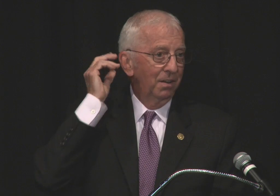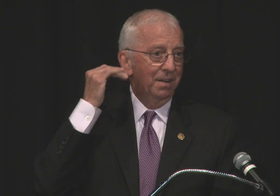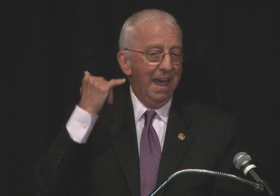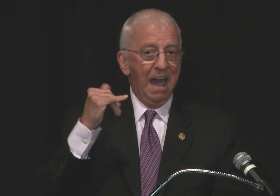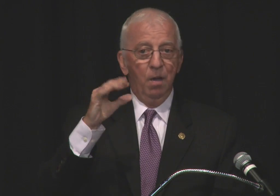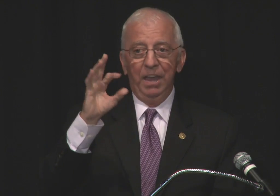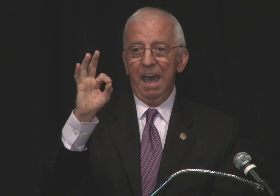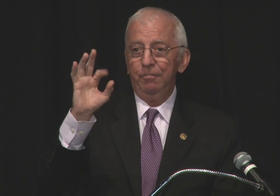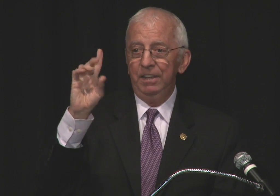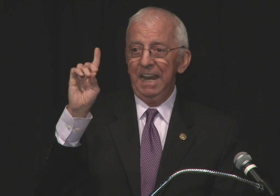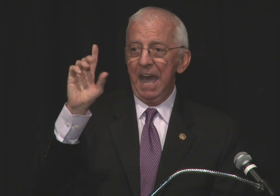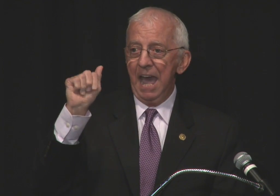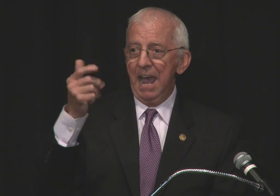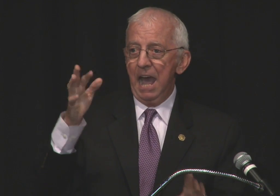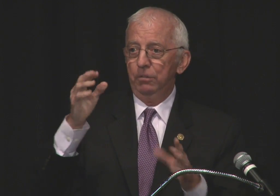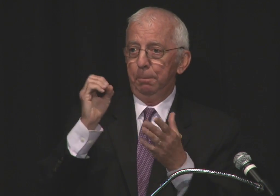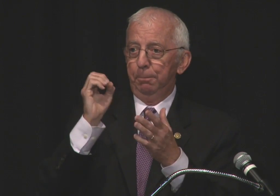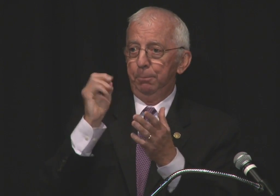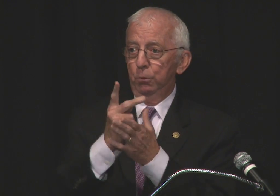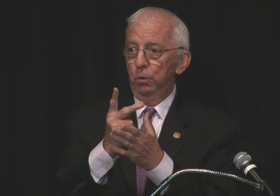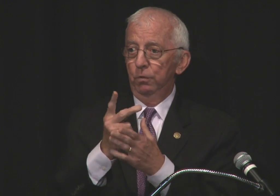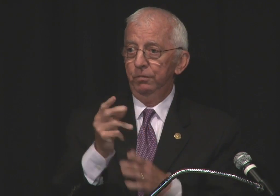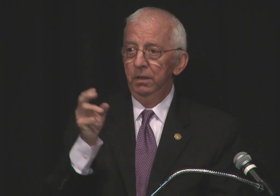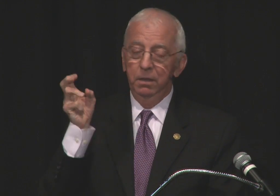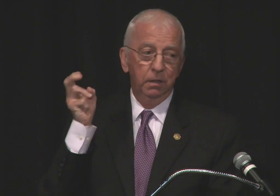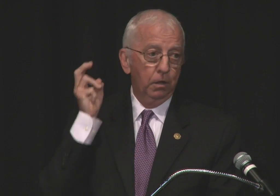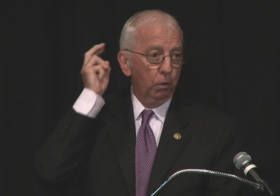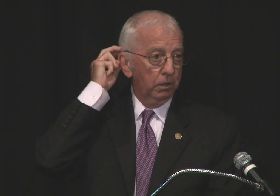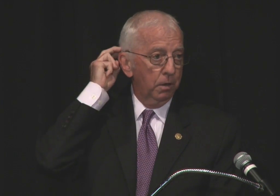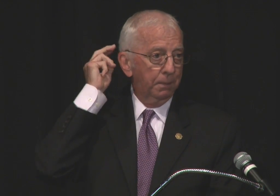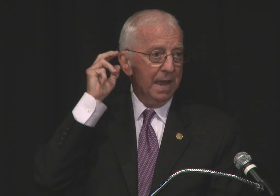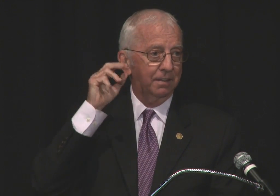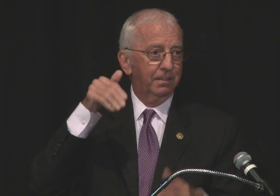Now the FDA has approved cochlear implants